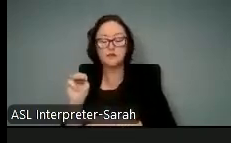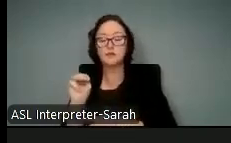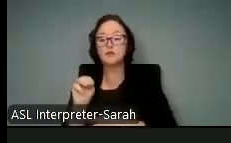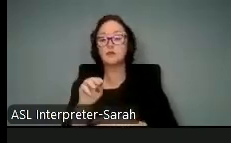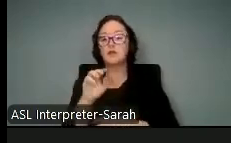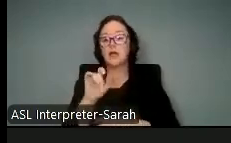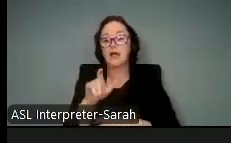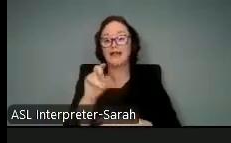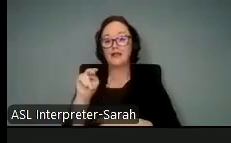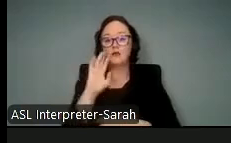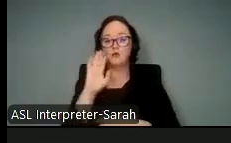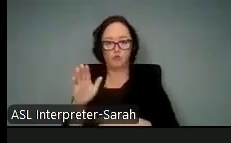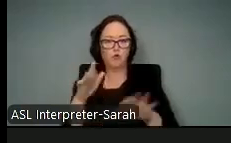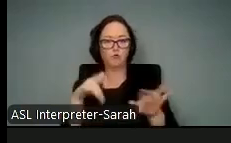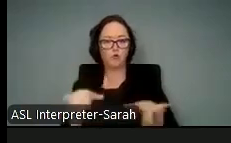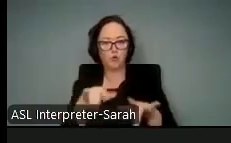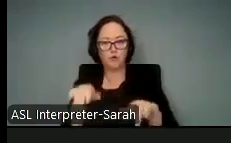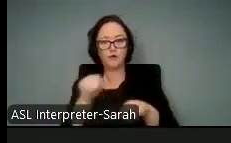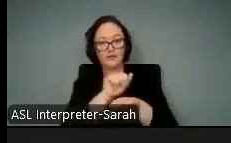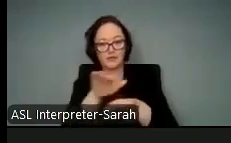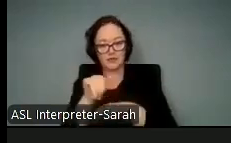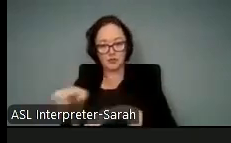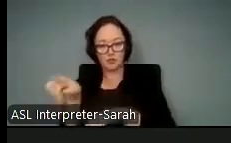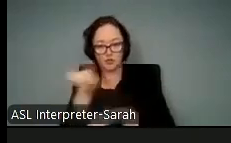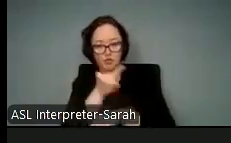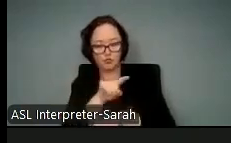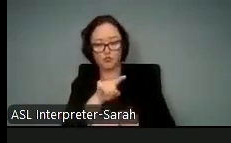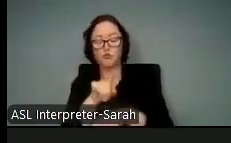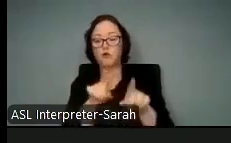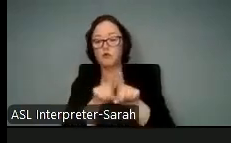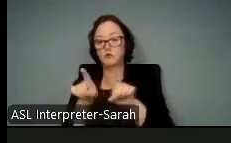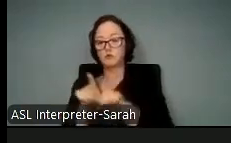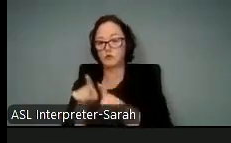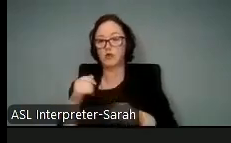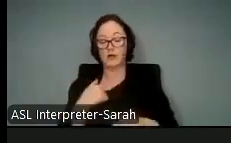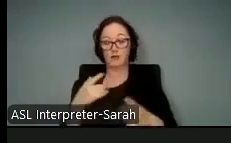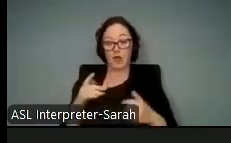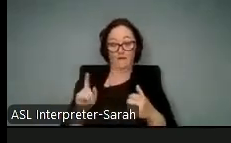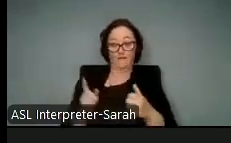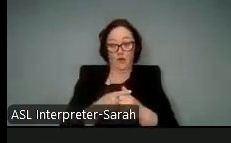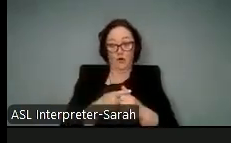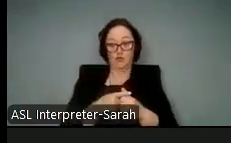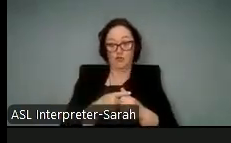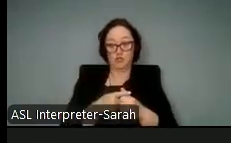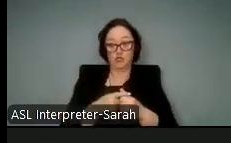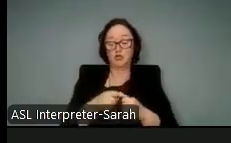We also have recordings of our first webinar that are on just the general ADA rules